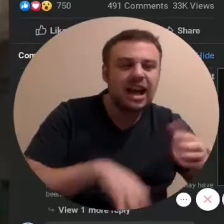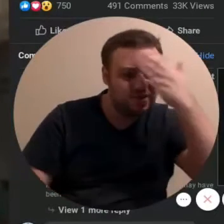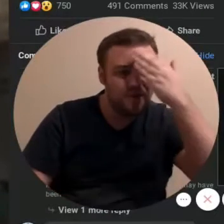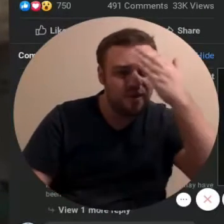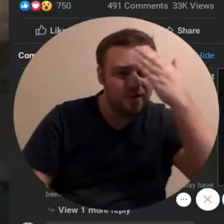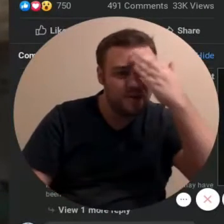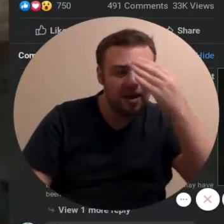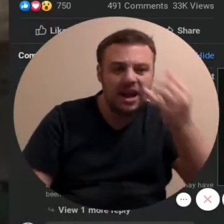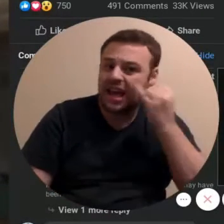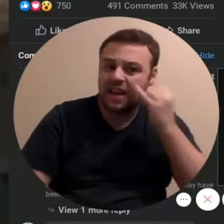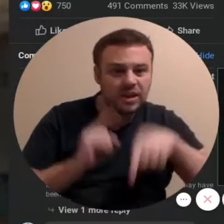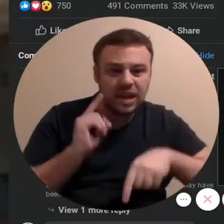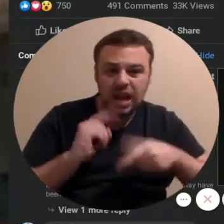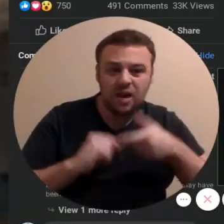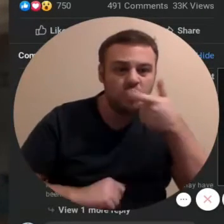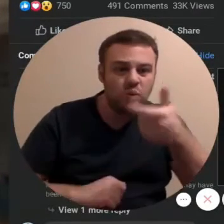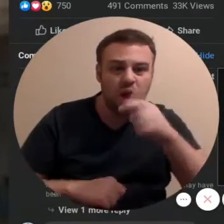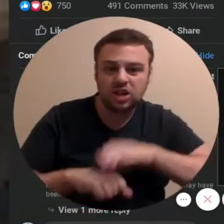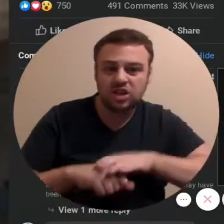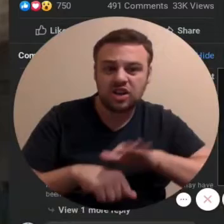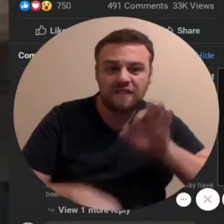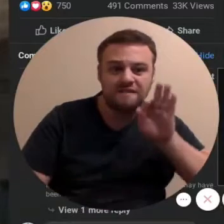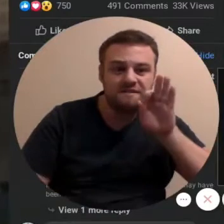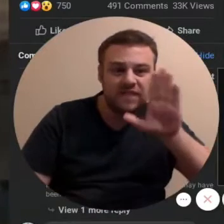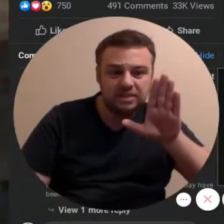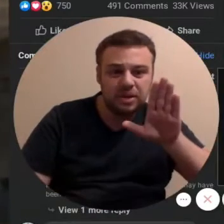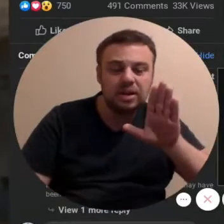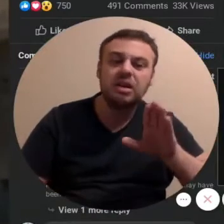Facebook, you can come back and check later.